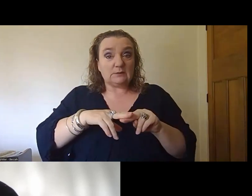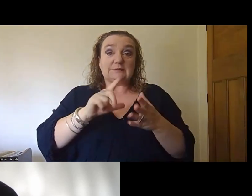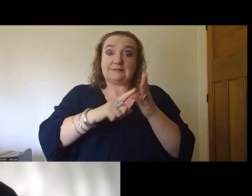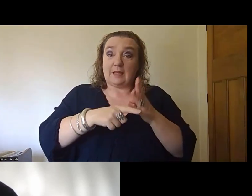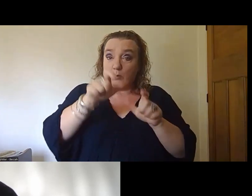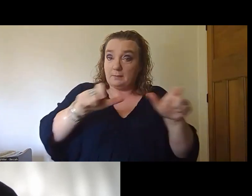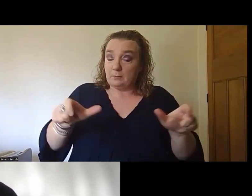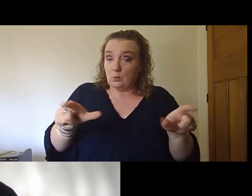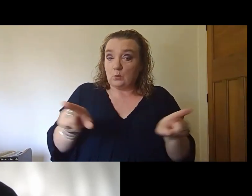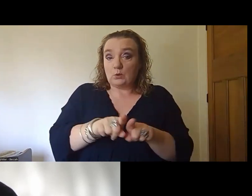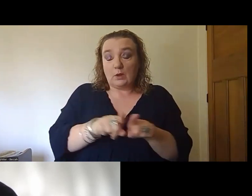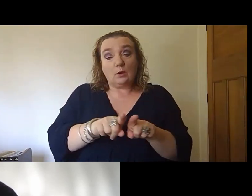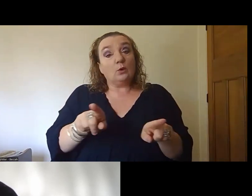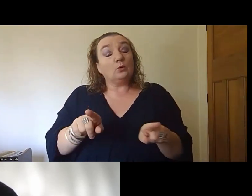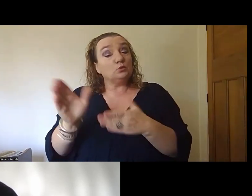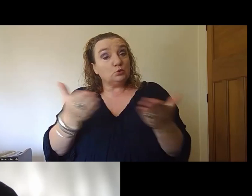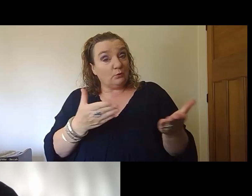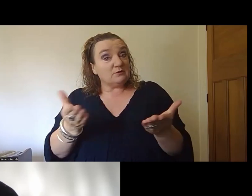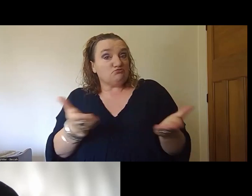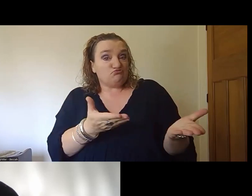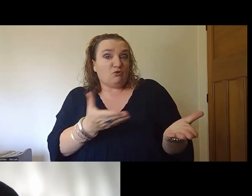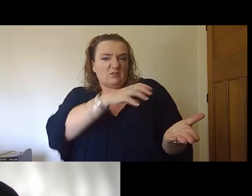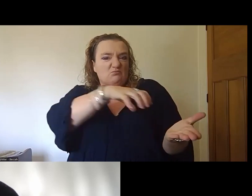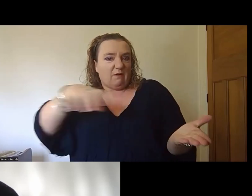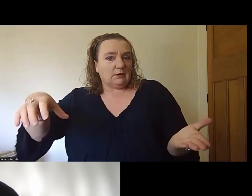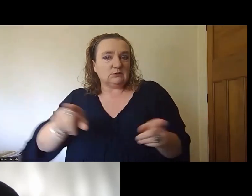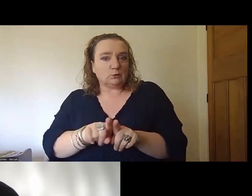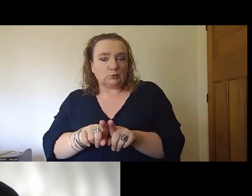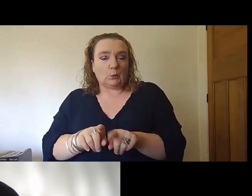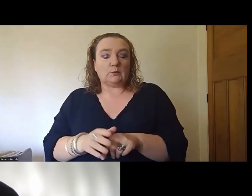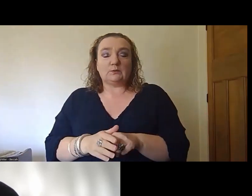and service providers. And so Dane has come along, I guess on that journey.